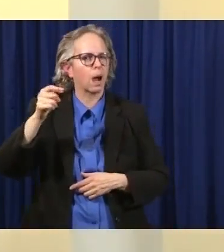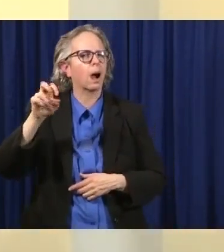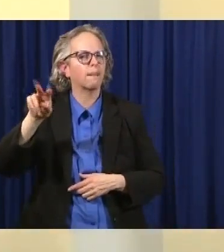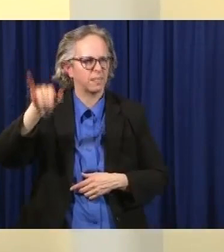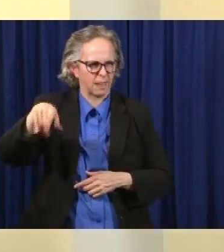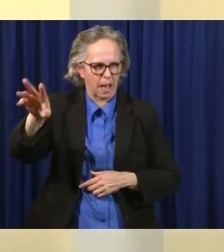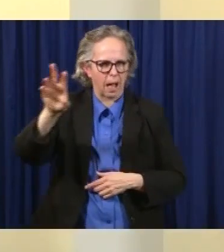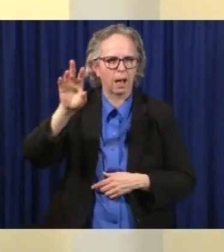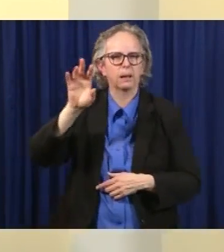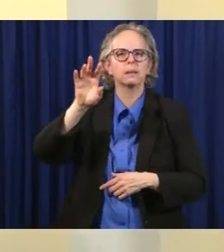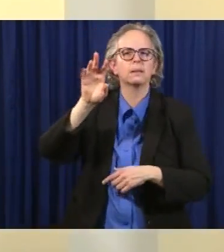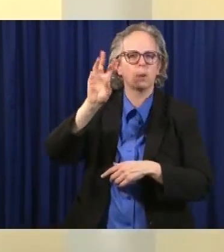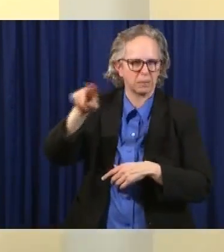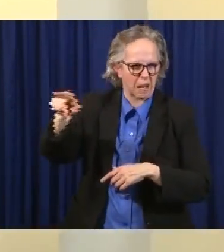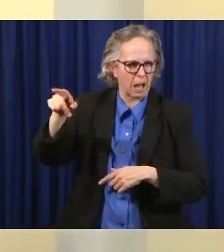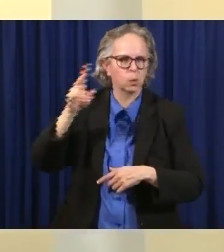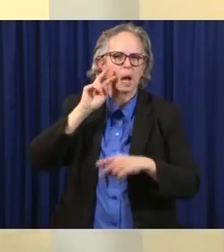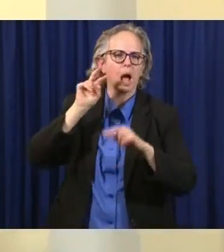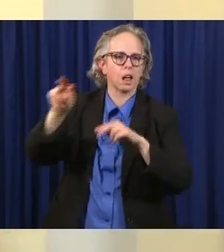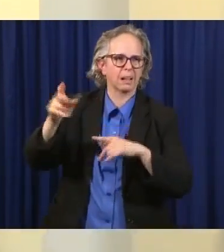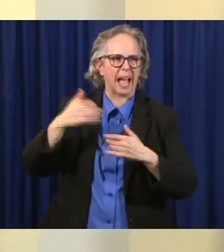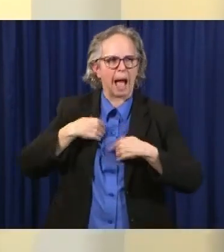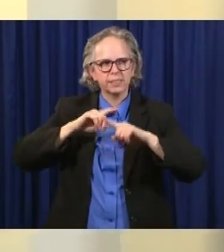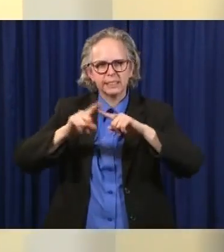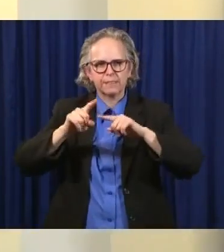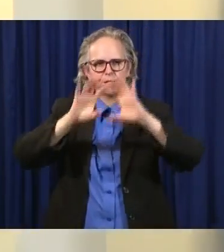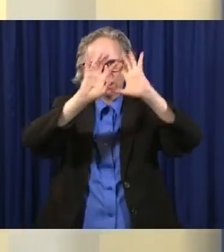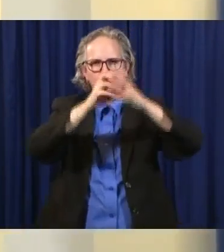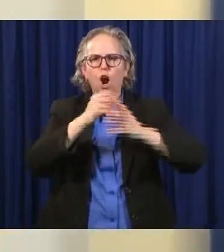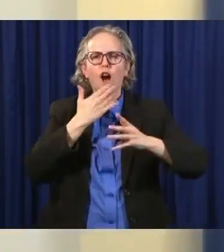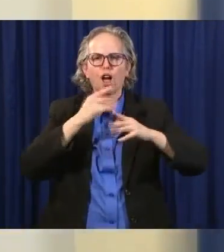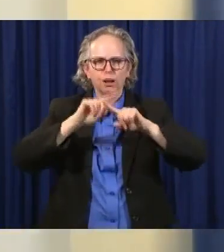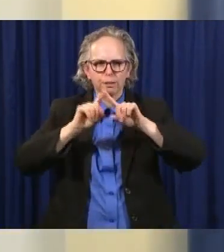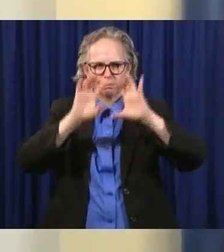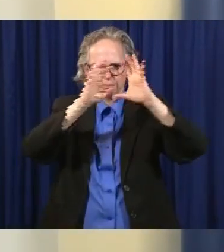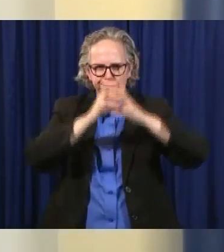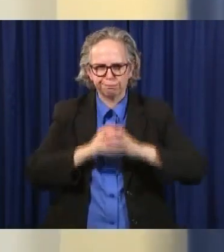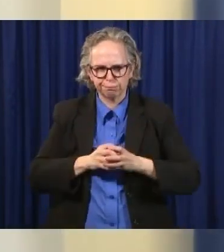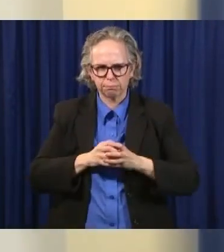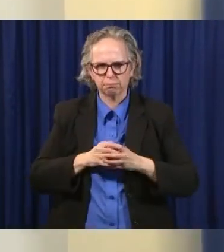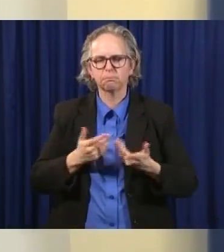WEBSITE, CORONAVICE ROUSE.OHIO.GOV AND TAKE A LOOK AT IT. THIS SLIDE WHICH LOOKS VERY BUSY TALKS ABOUT SEVERAL